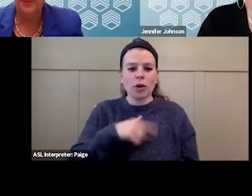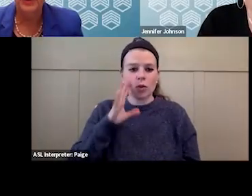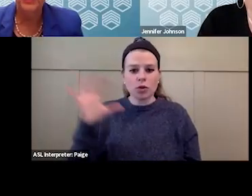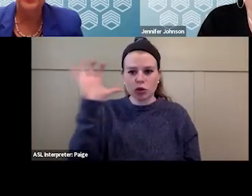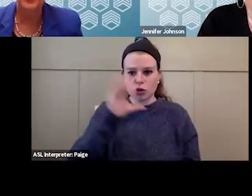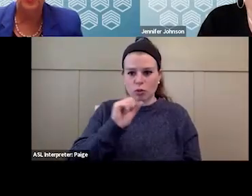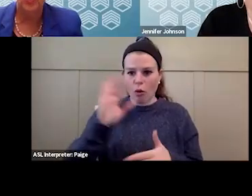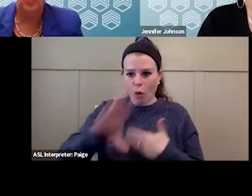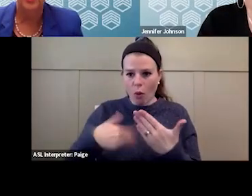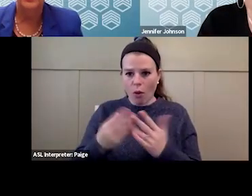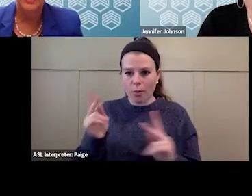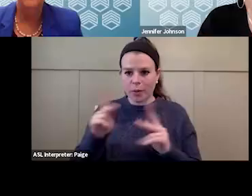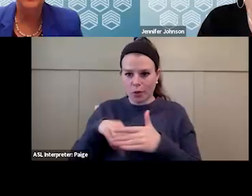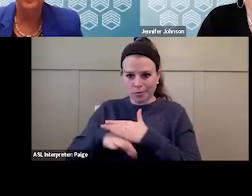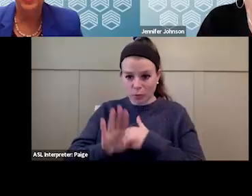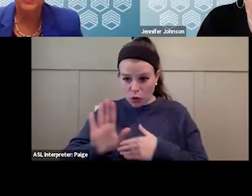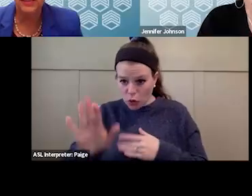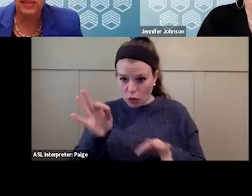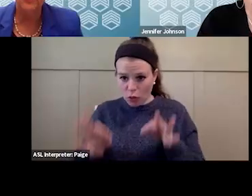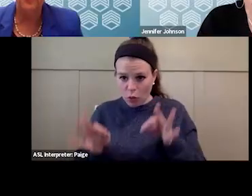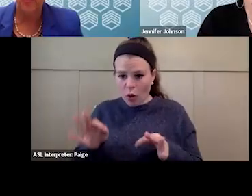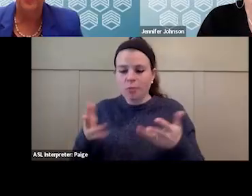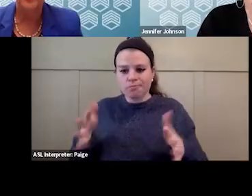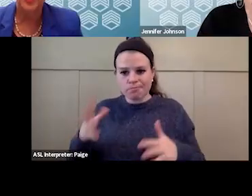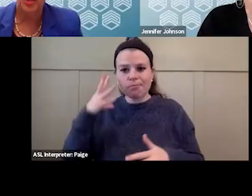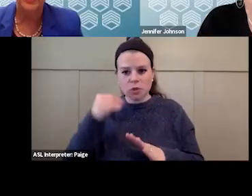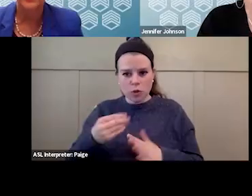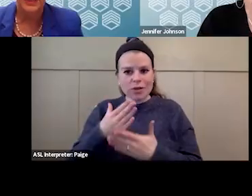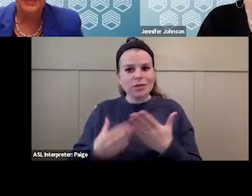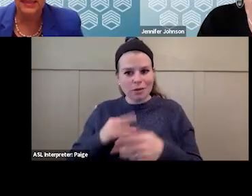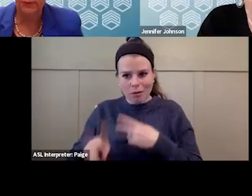who are coming into your court have experienced some form of trauma at